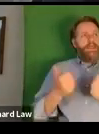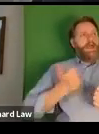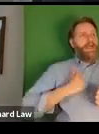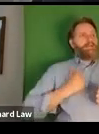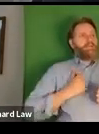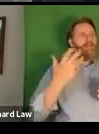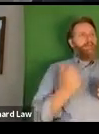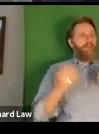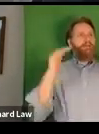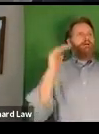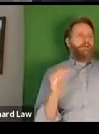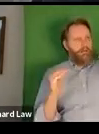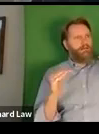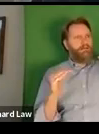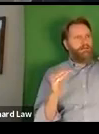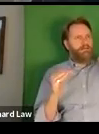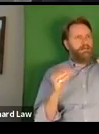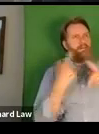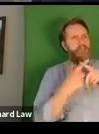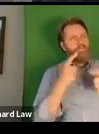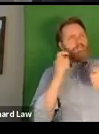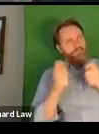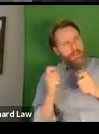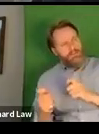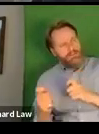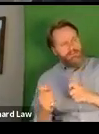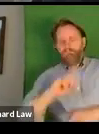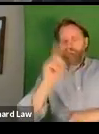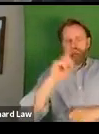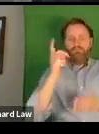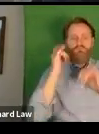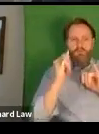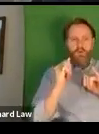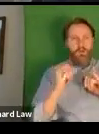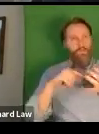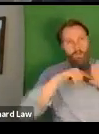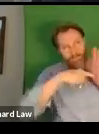other changes that you refer to so what we have to do is show them that members